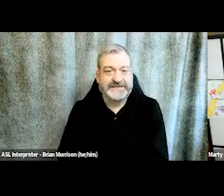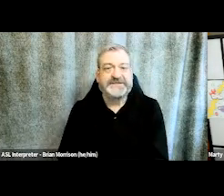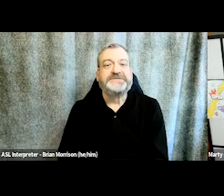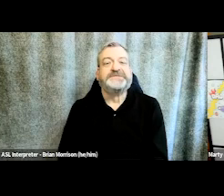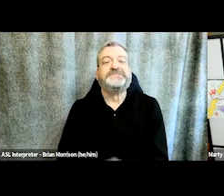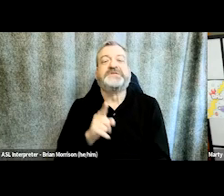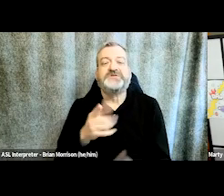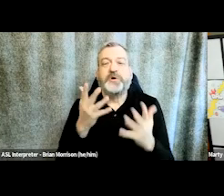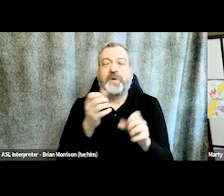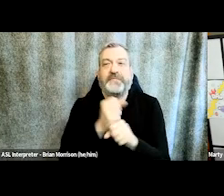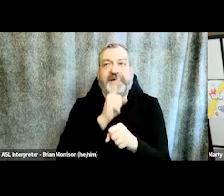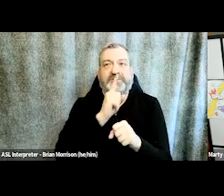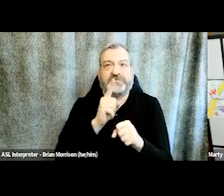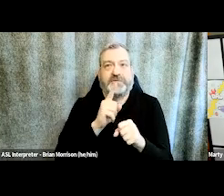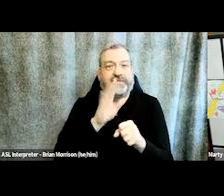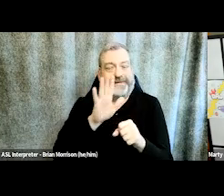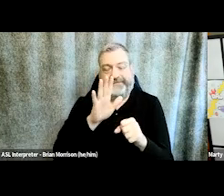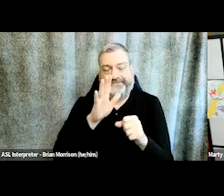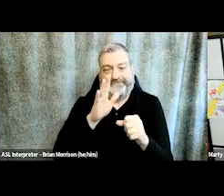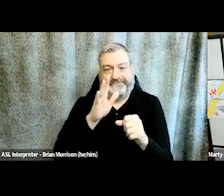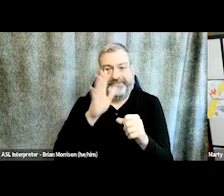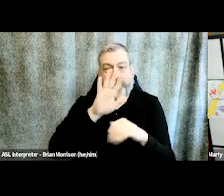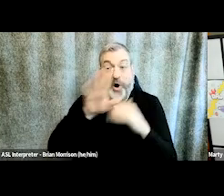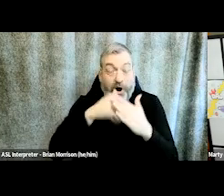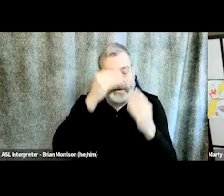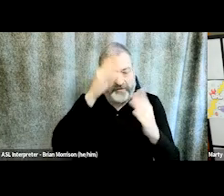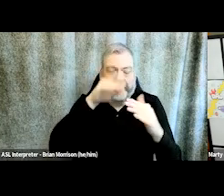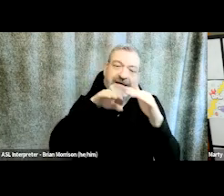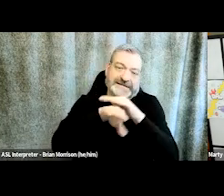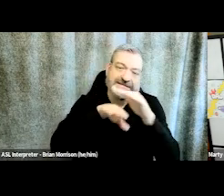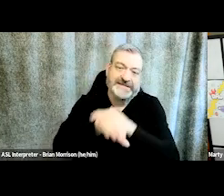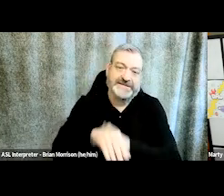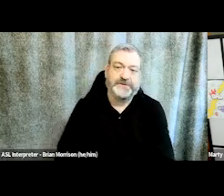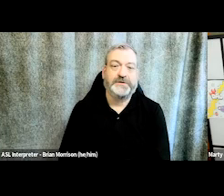accessible at that time and that disabilities can be visible or invisible.